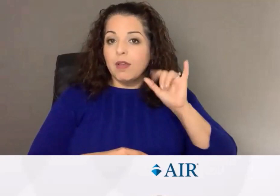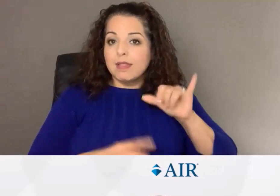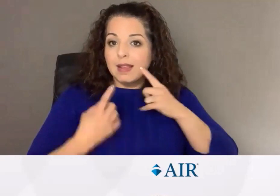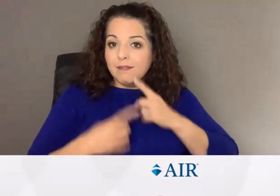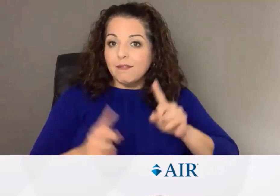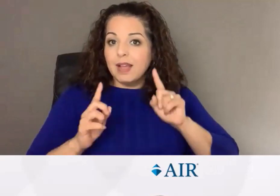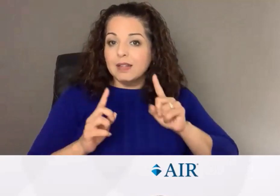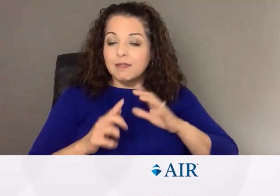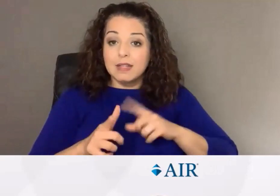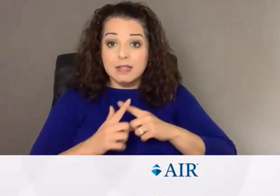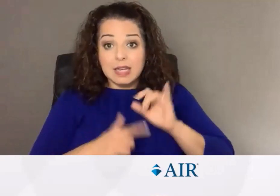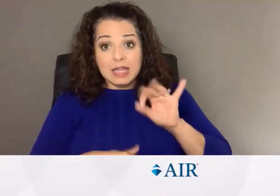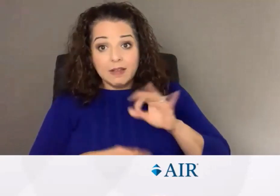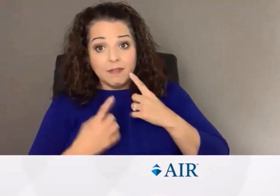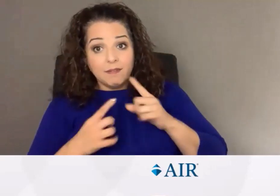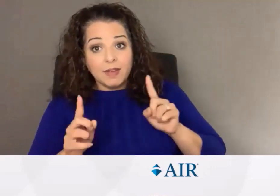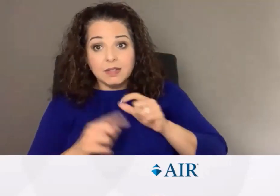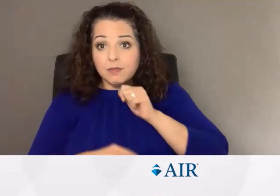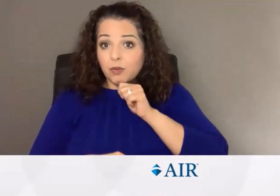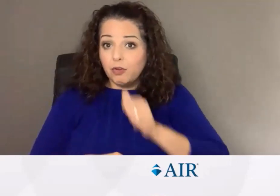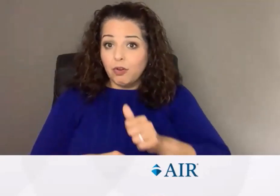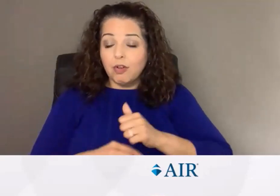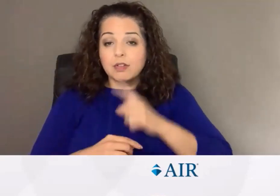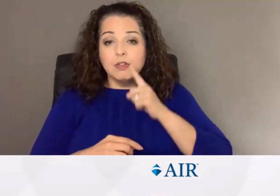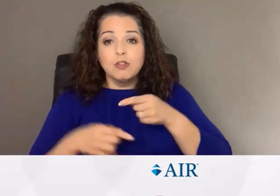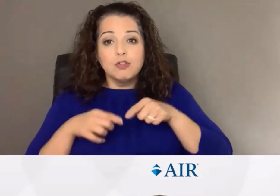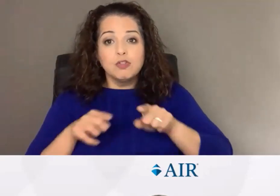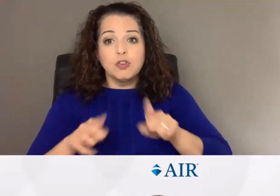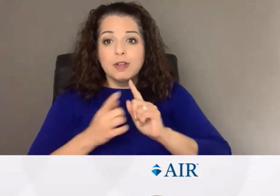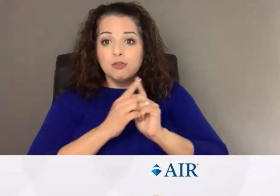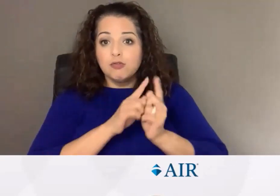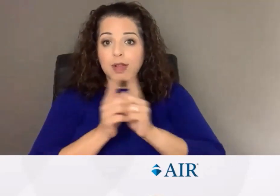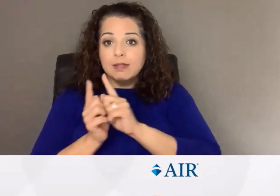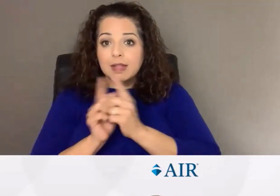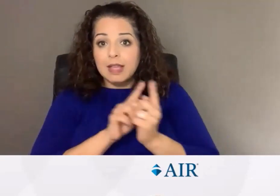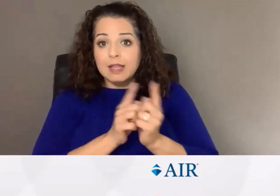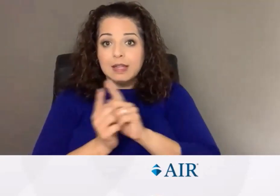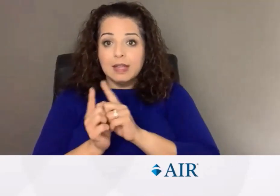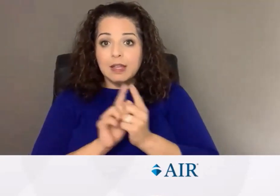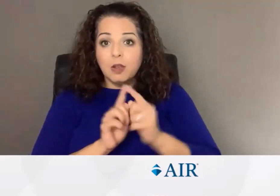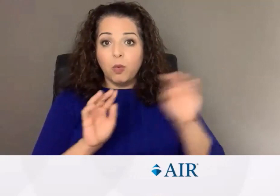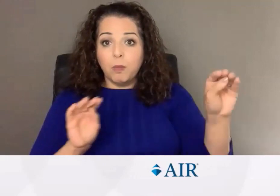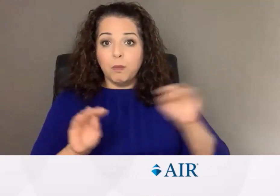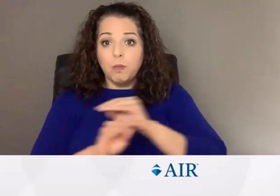are effective in translating or moving the evidence into practice.